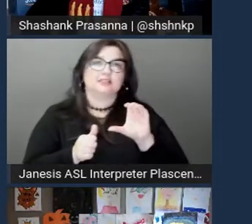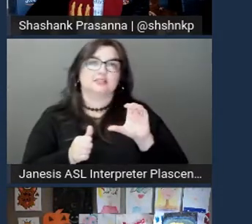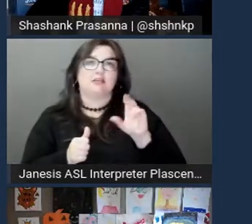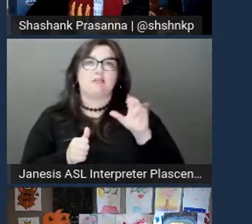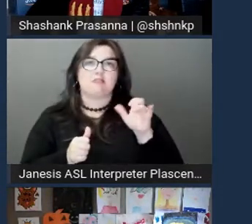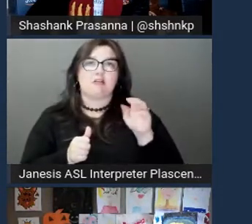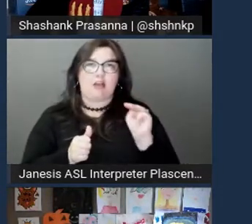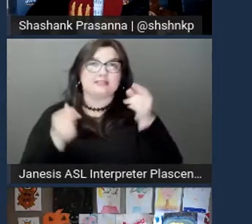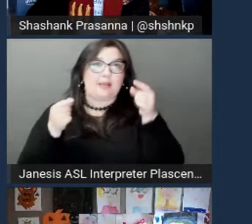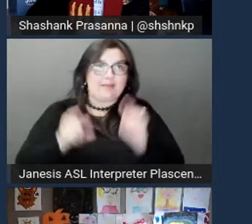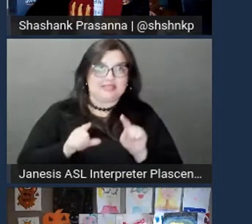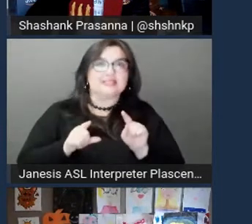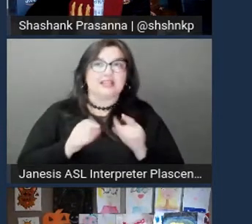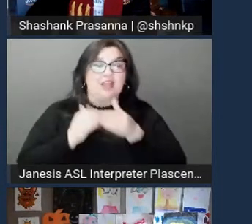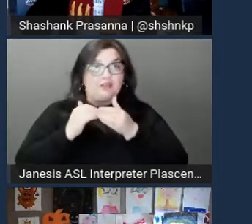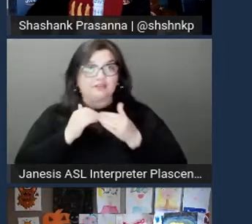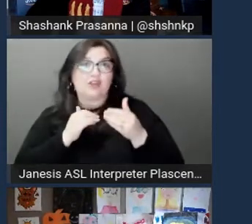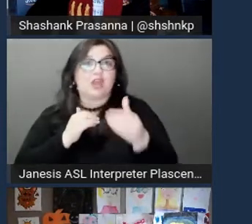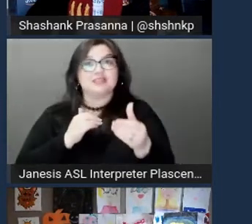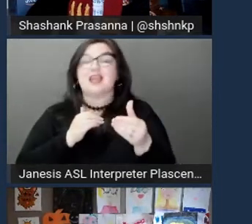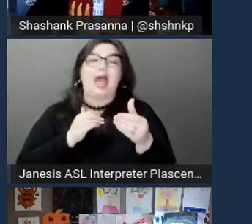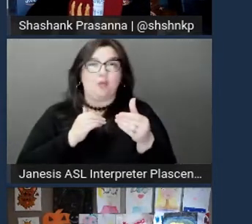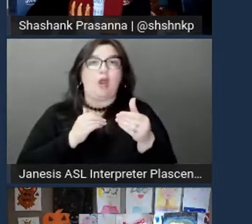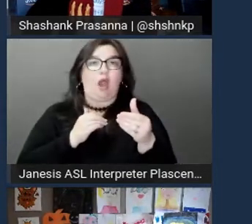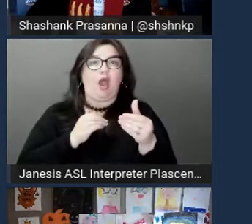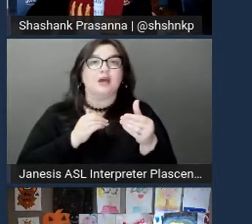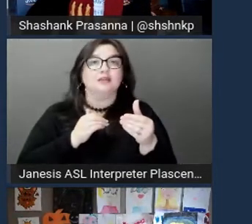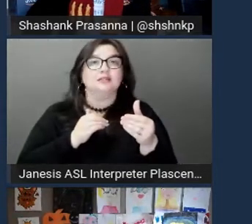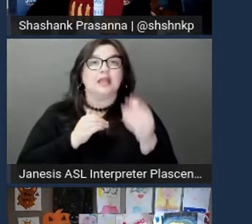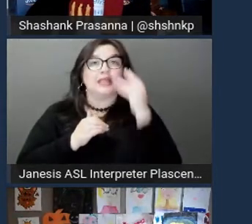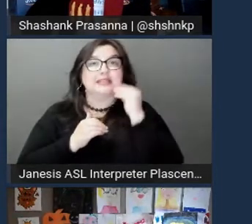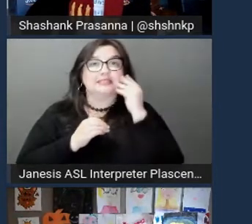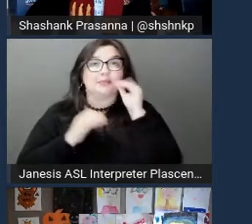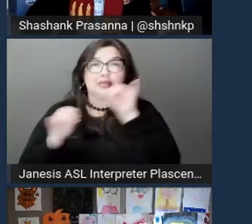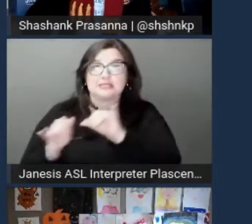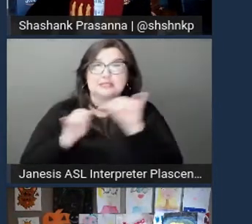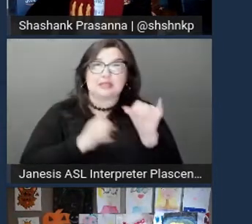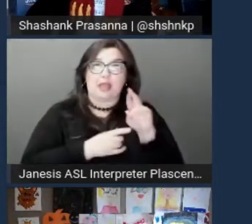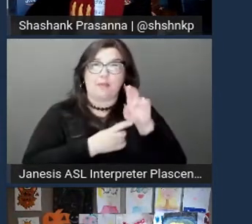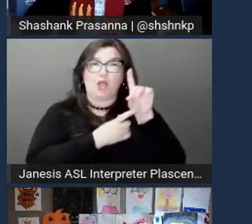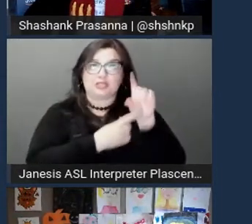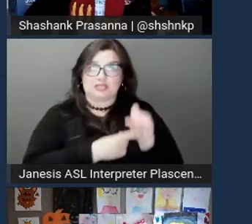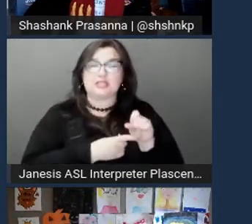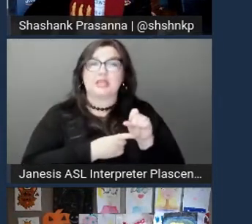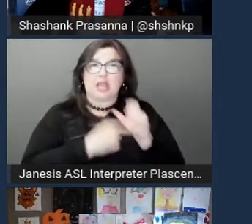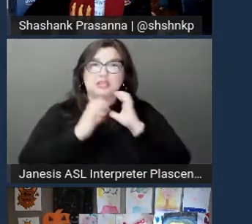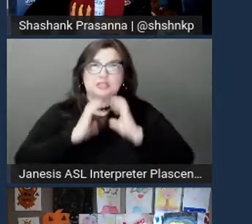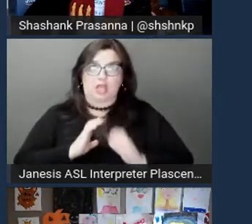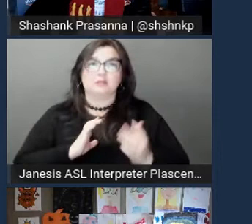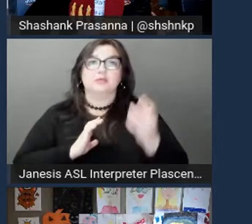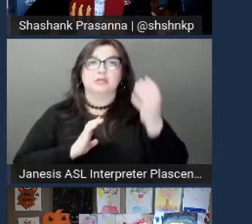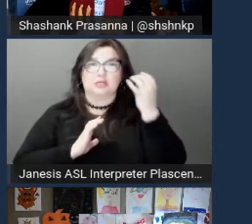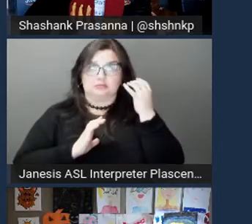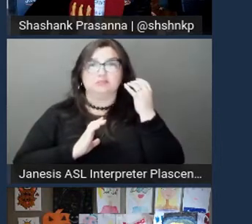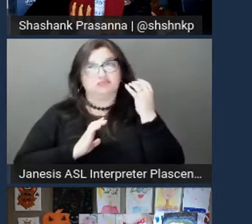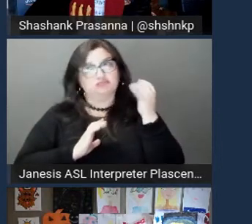the experience is pretty similar to what RDS Custom is used to have before. So I can create the database